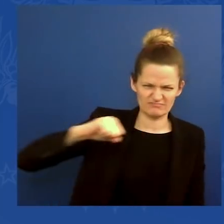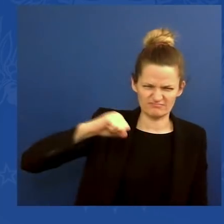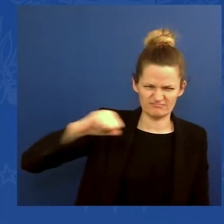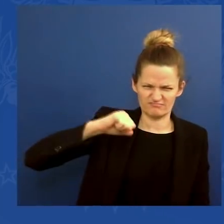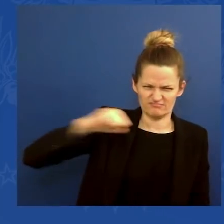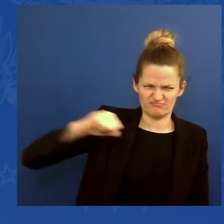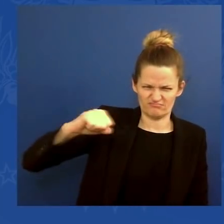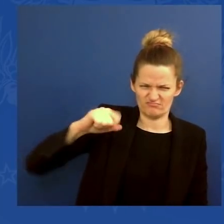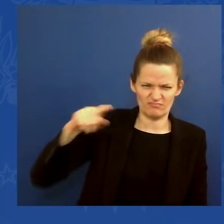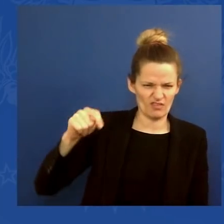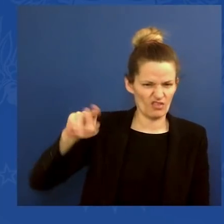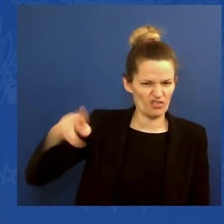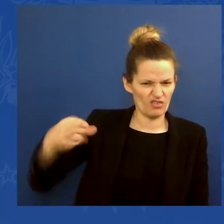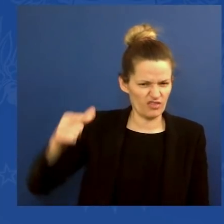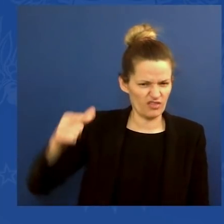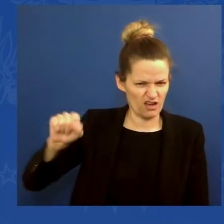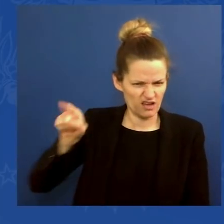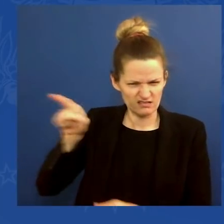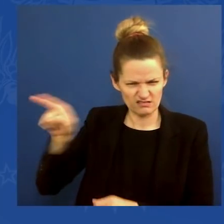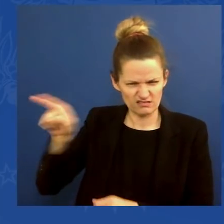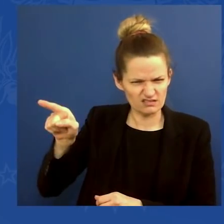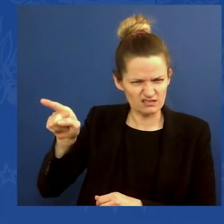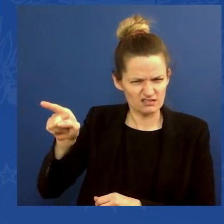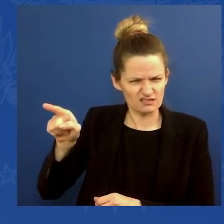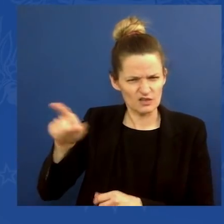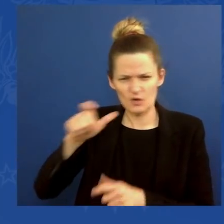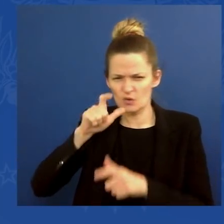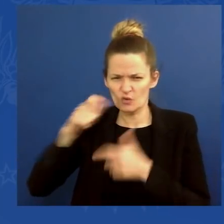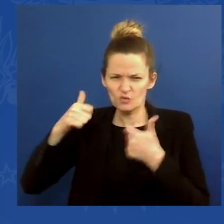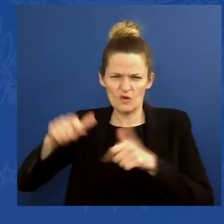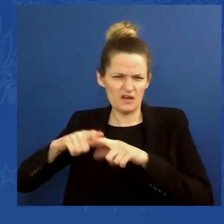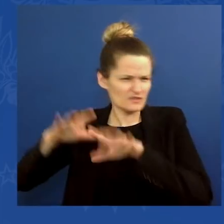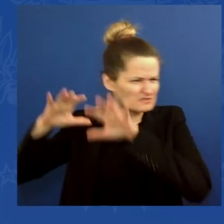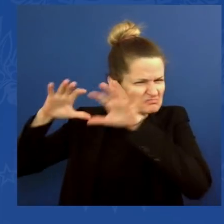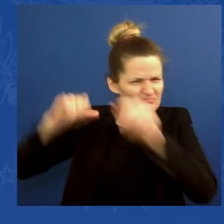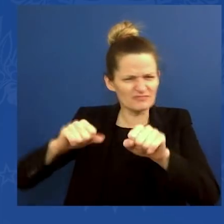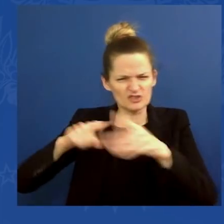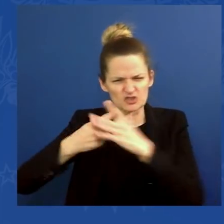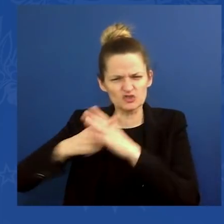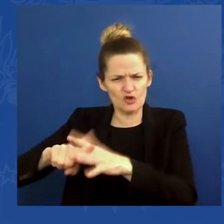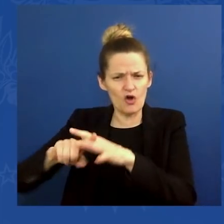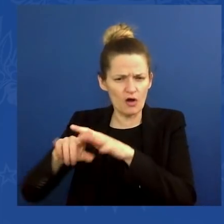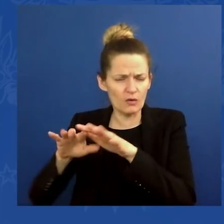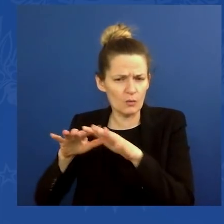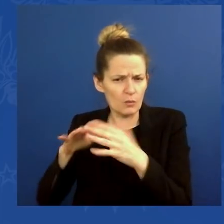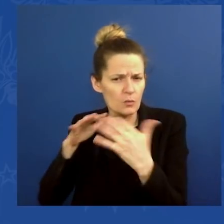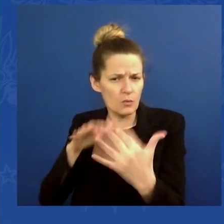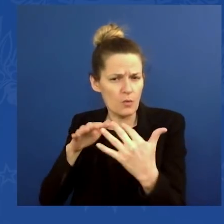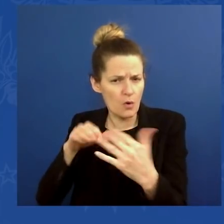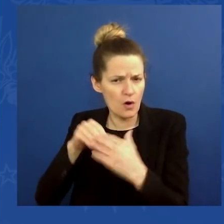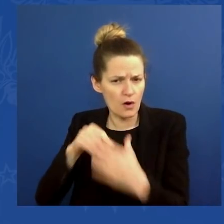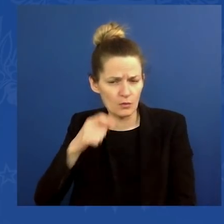who is waging an immoral war against the people of Ukraine. And, by the way, the Republic is paying a big price for this,